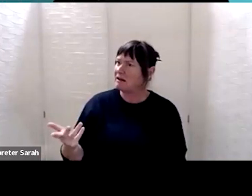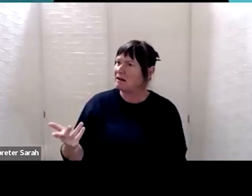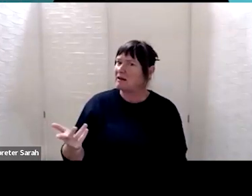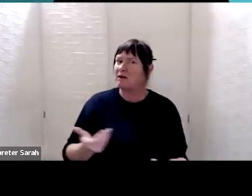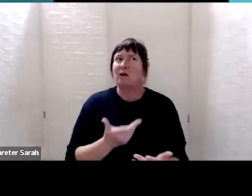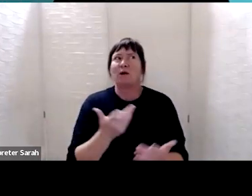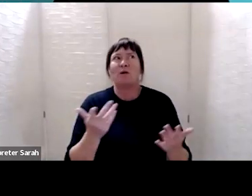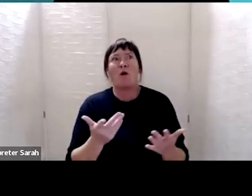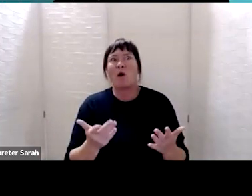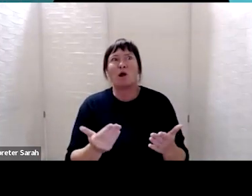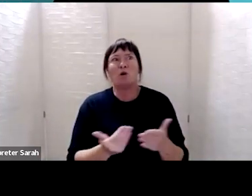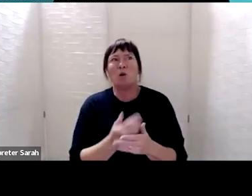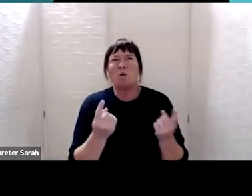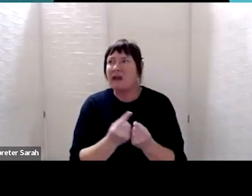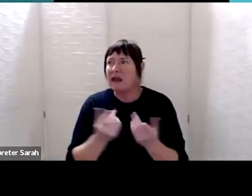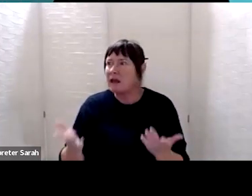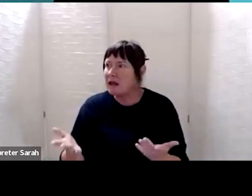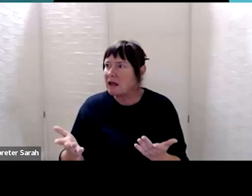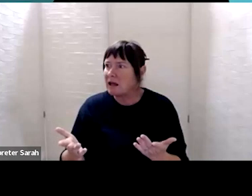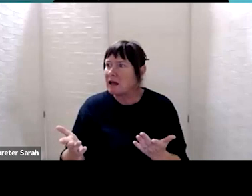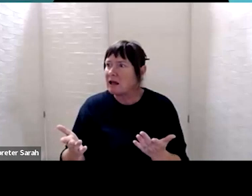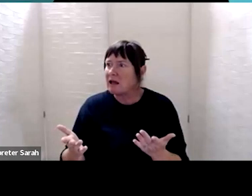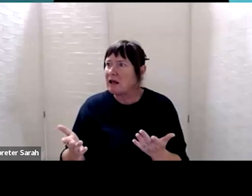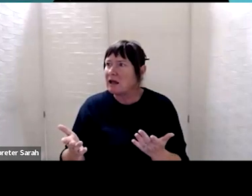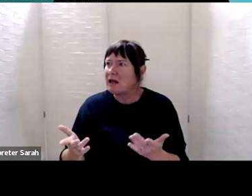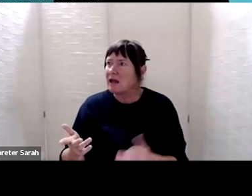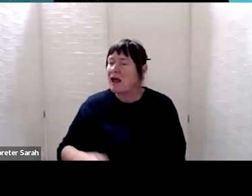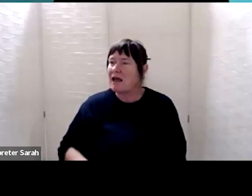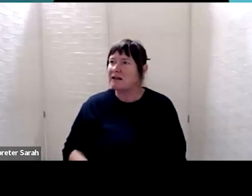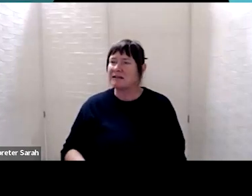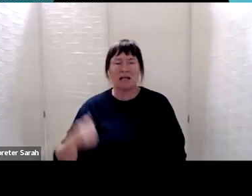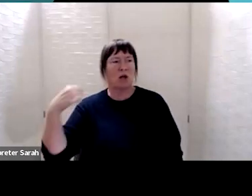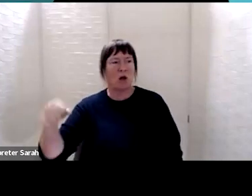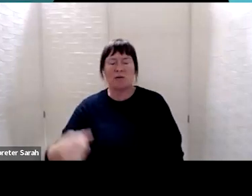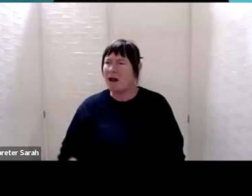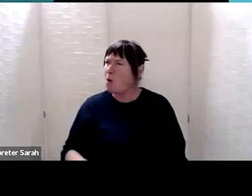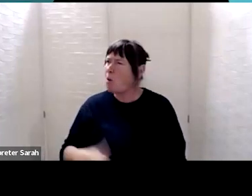Any given thing, and I’ll say well, where is that written please? And they say oh well you know it’s not.